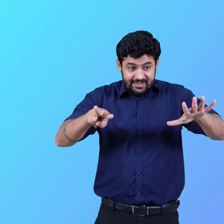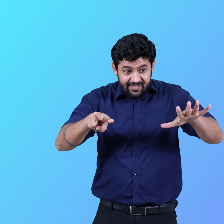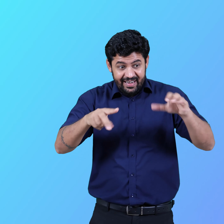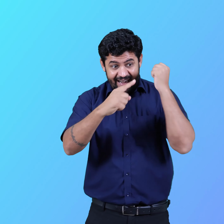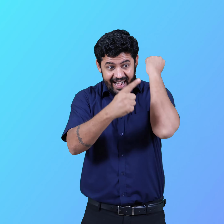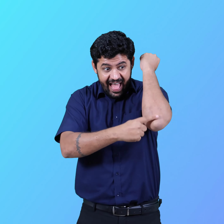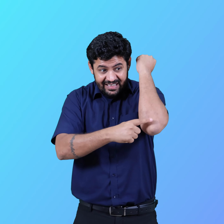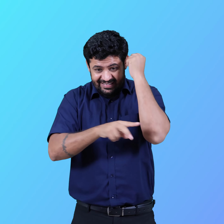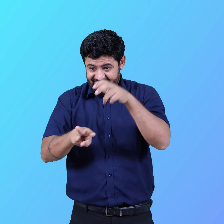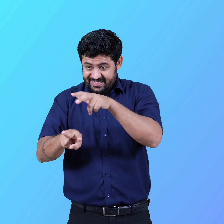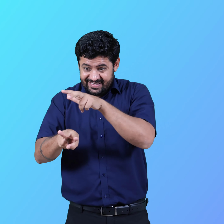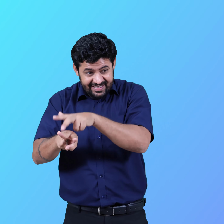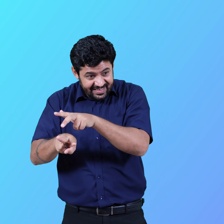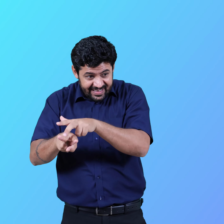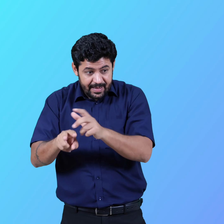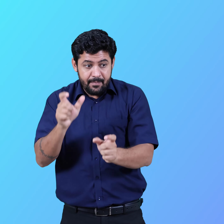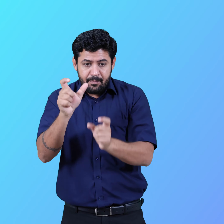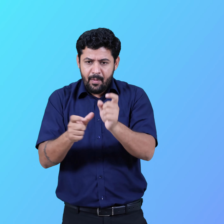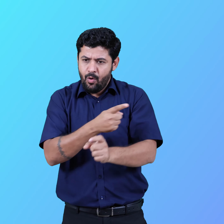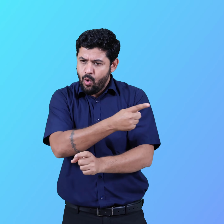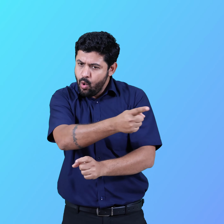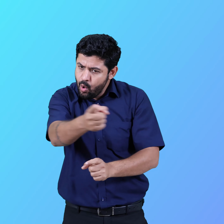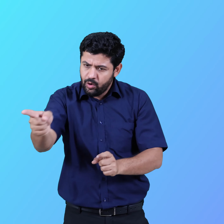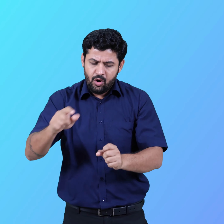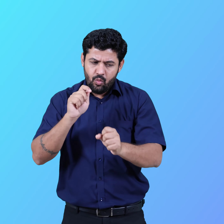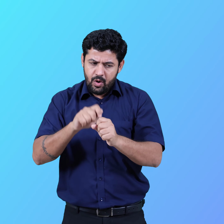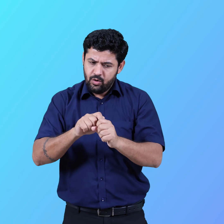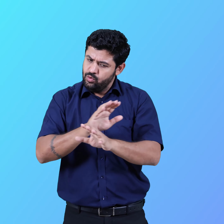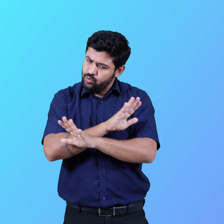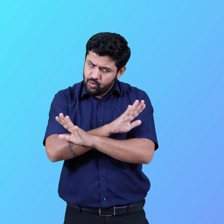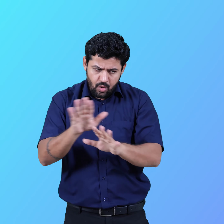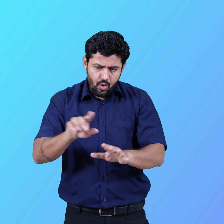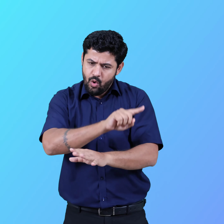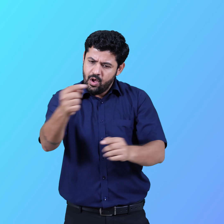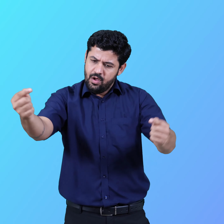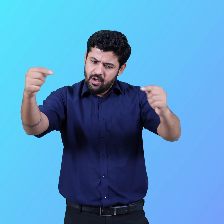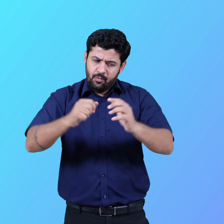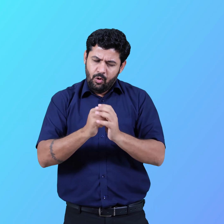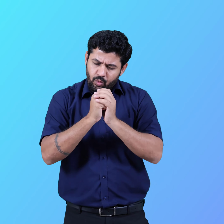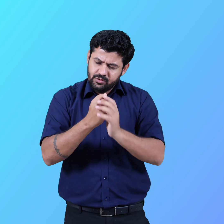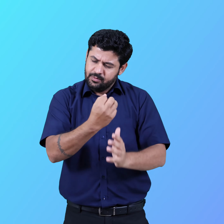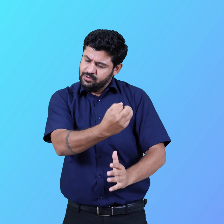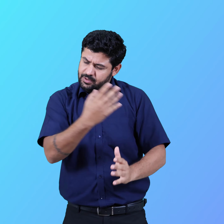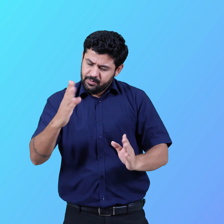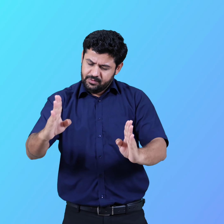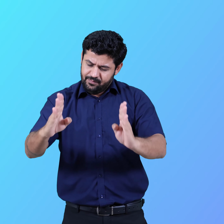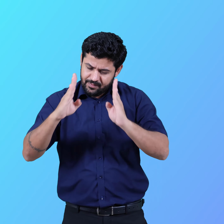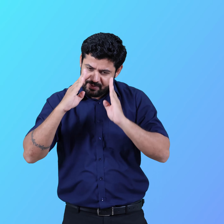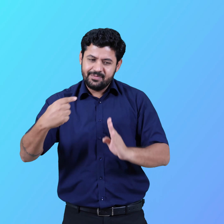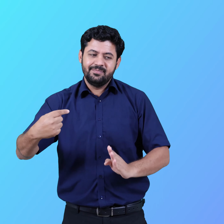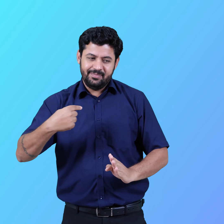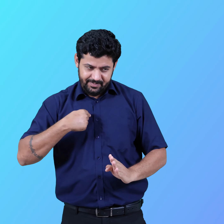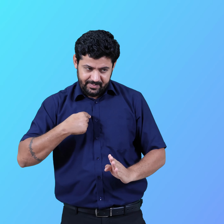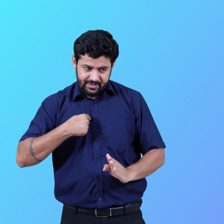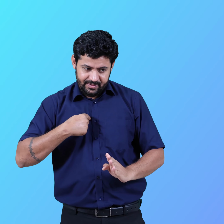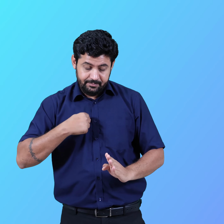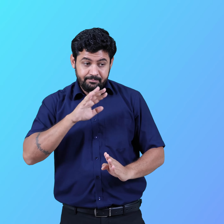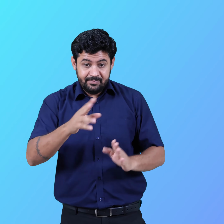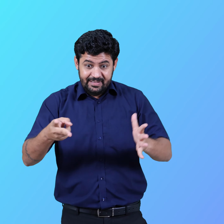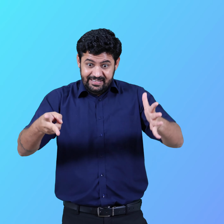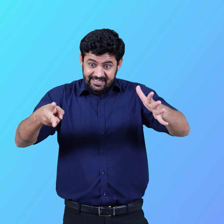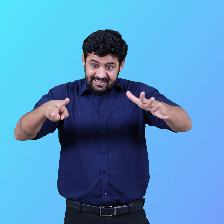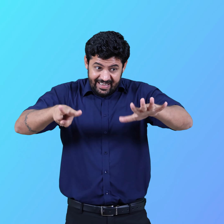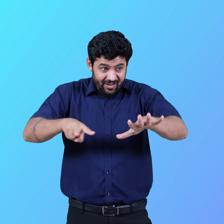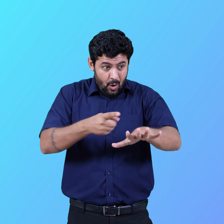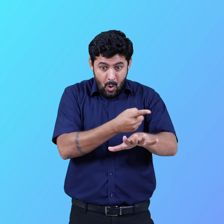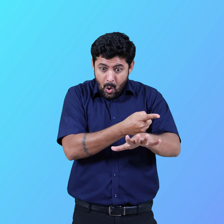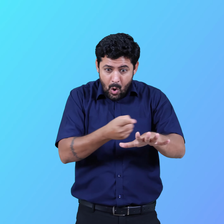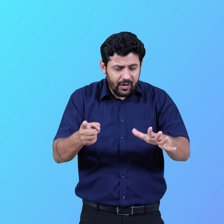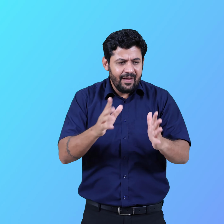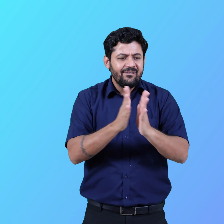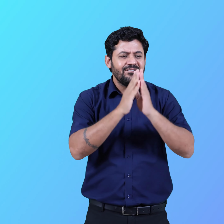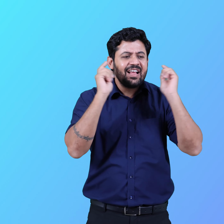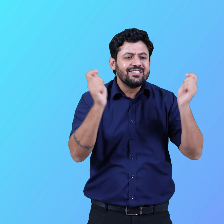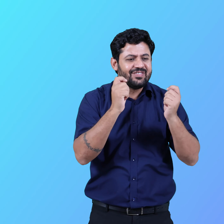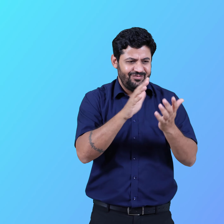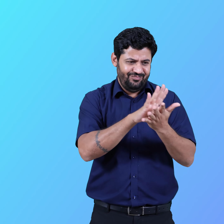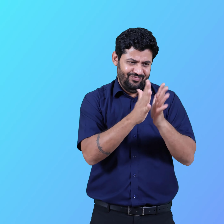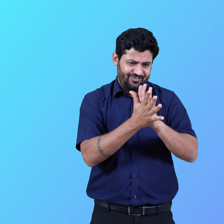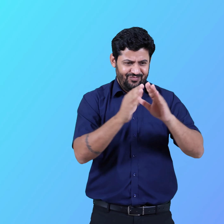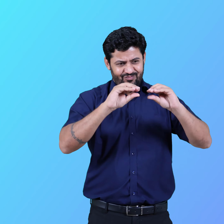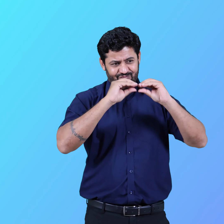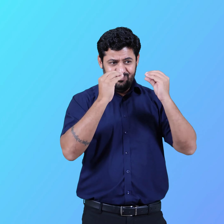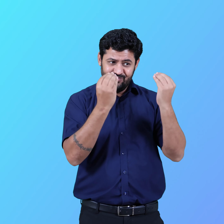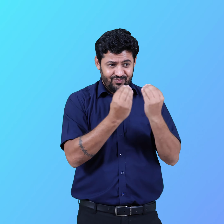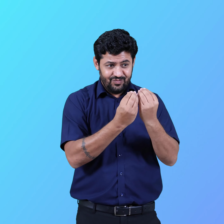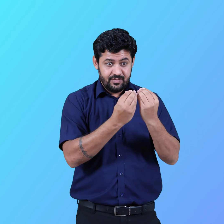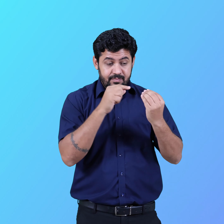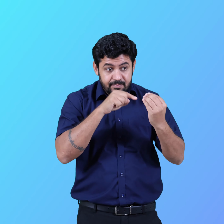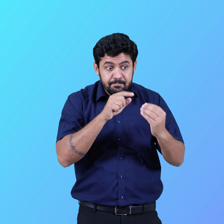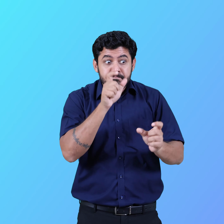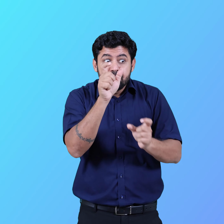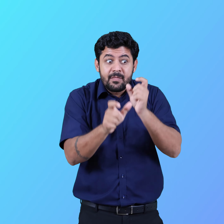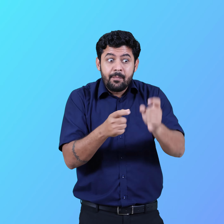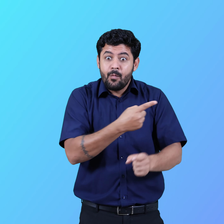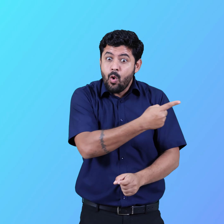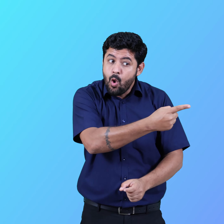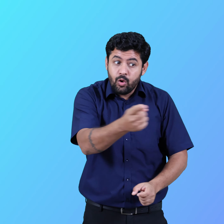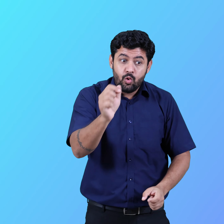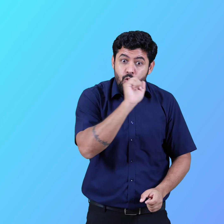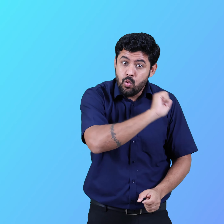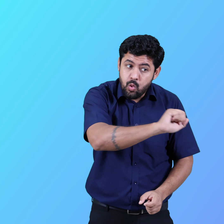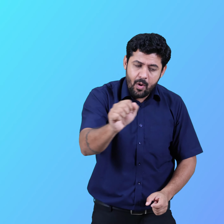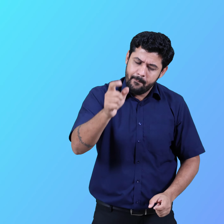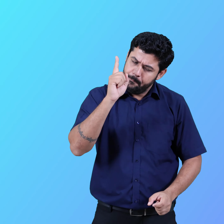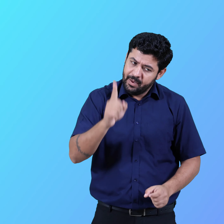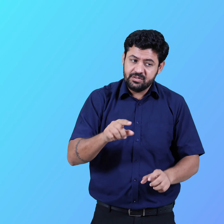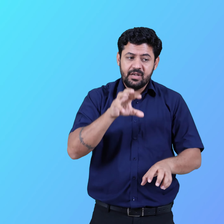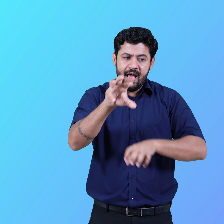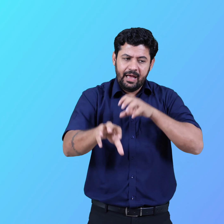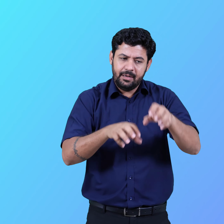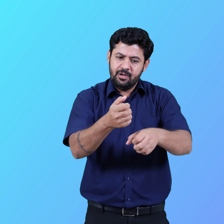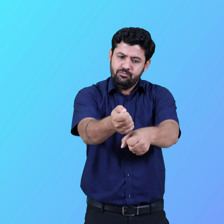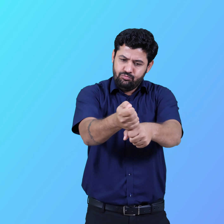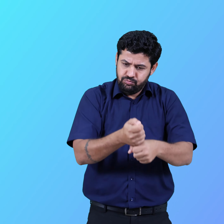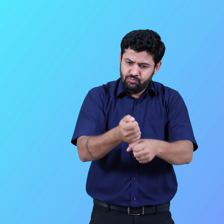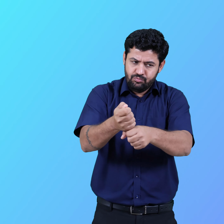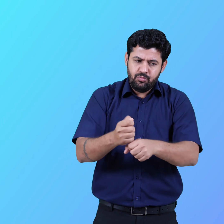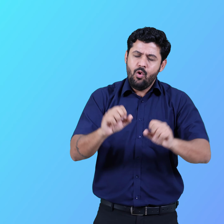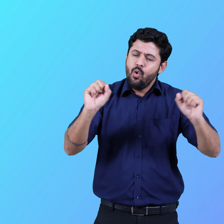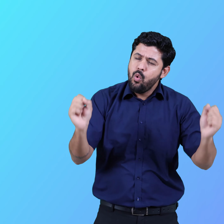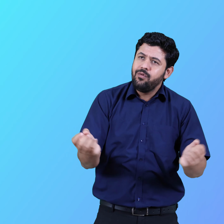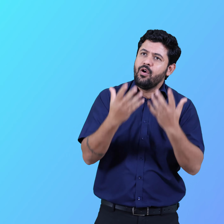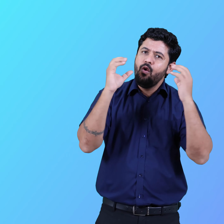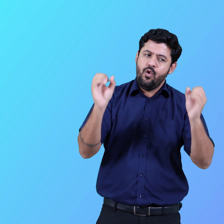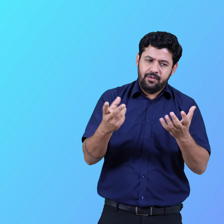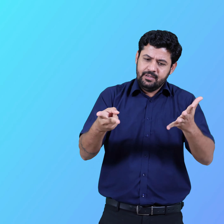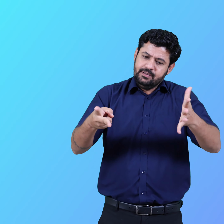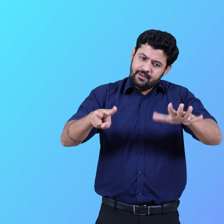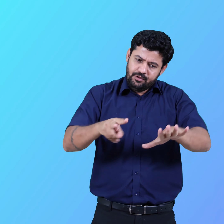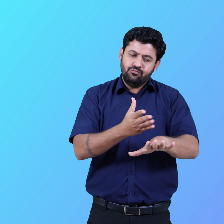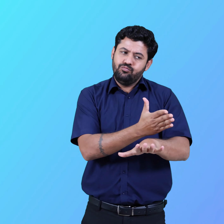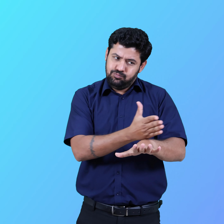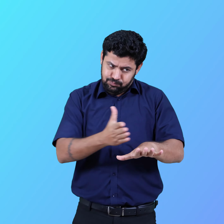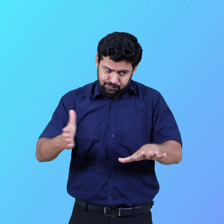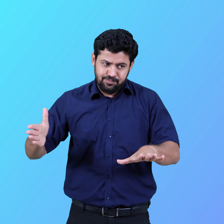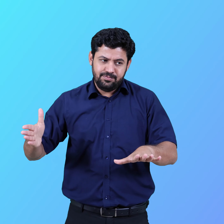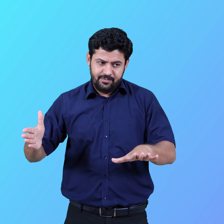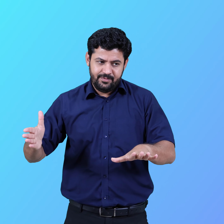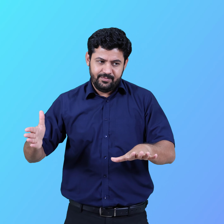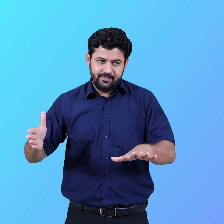For seven days you will bring gifts to the LORD. Then there will be another holy meeting on the seventh day. You must not do any work on that day.”